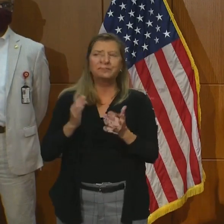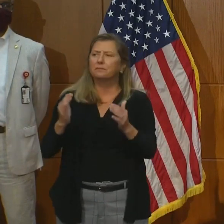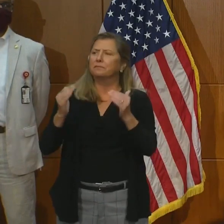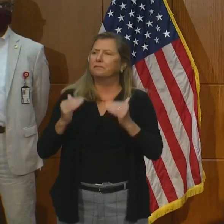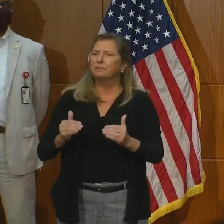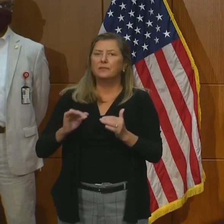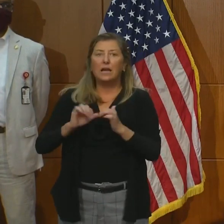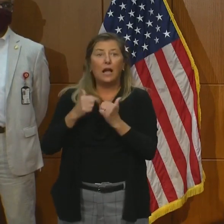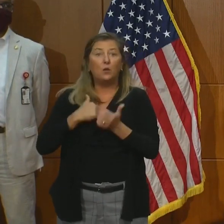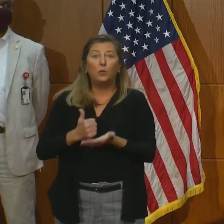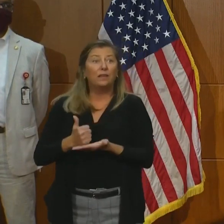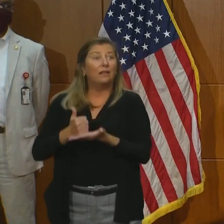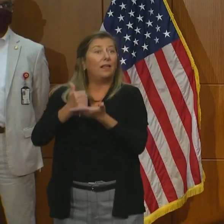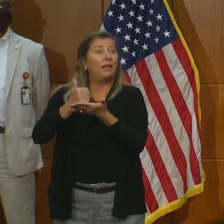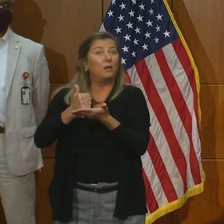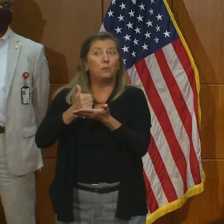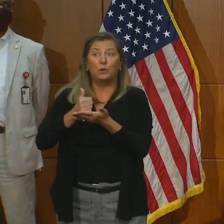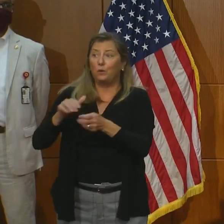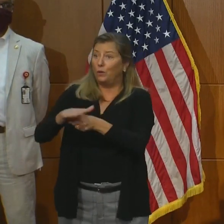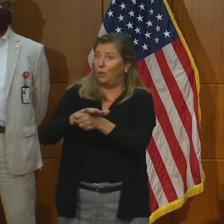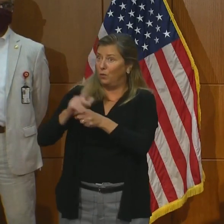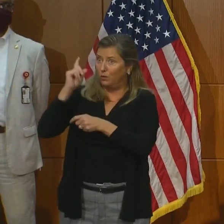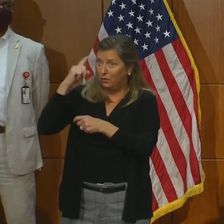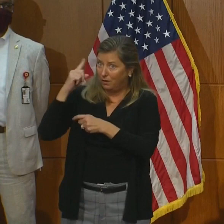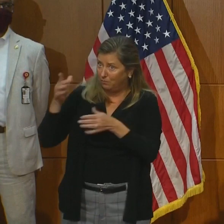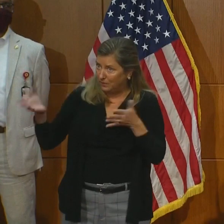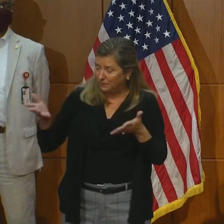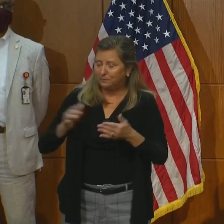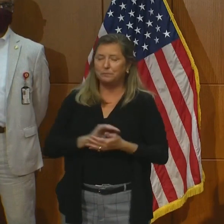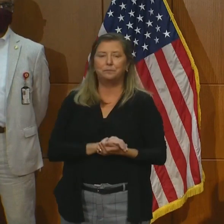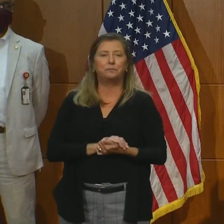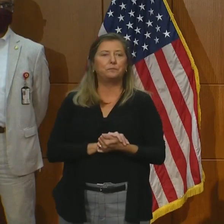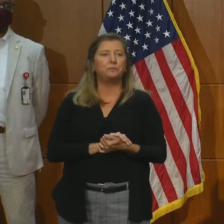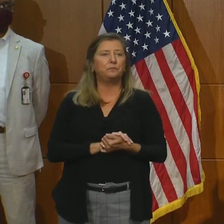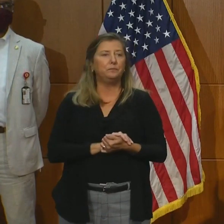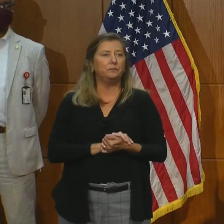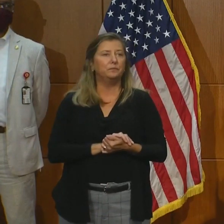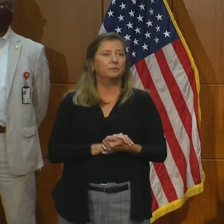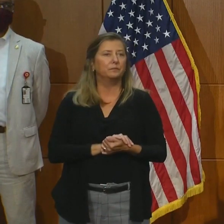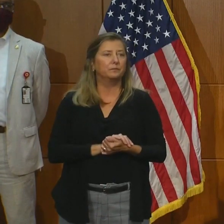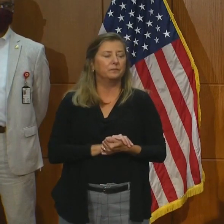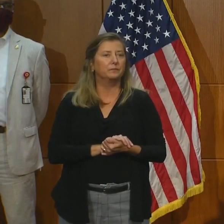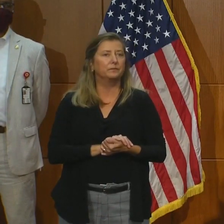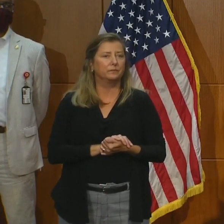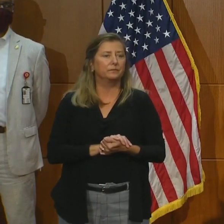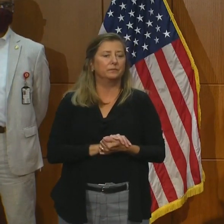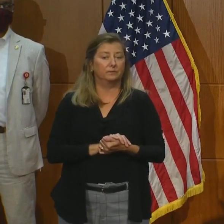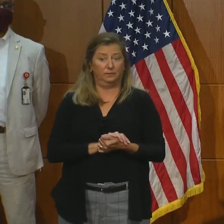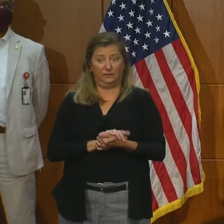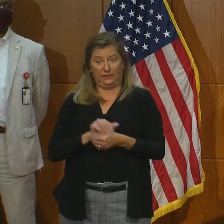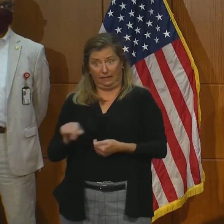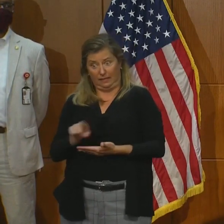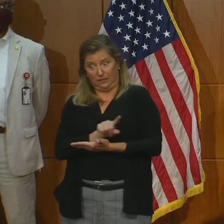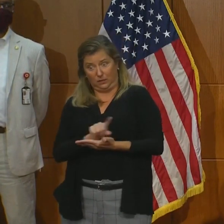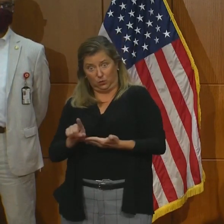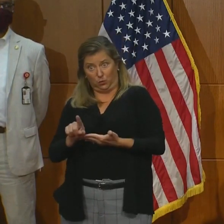SPREAD AND THAT'S WHY WE ARE TAKING THIS ACTION. FINALLY LET'S TURN TO WASTE THAT WE ARE